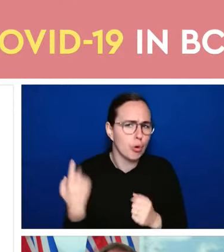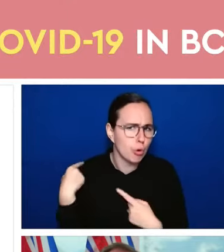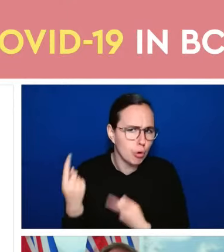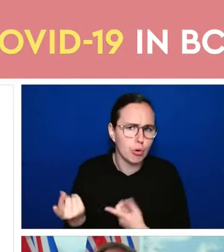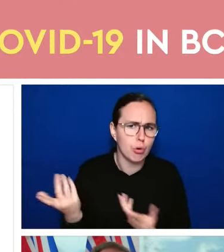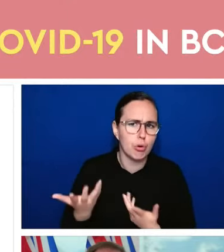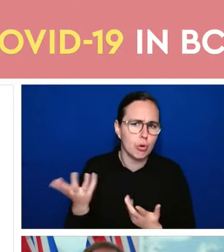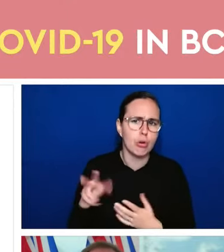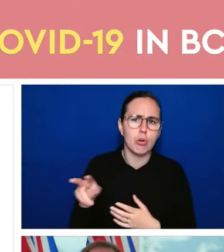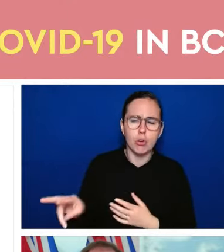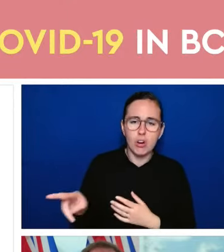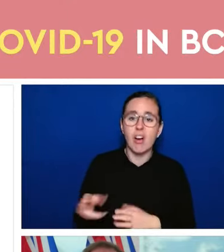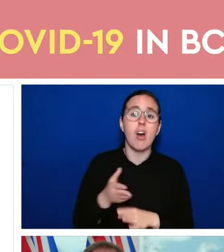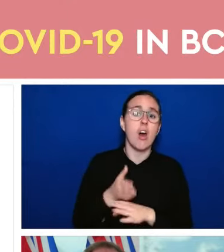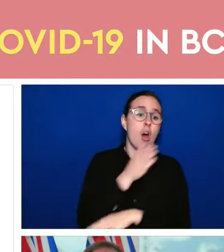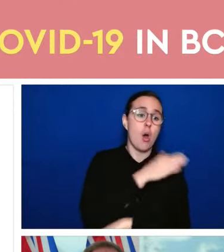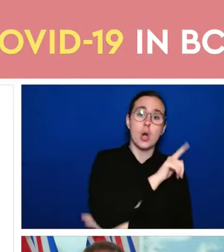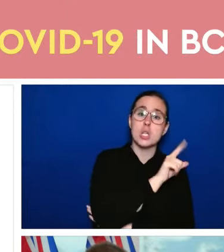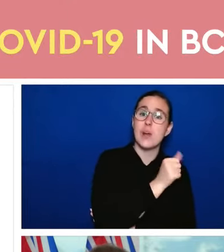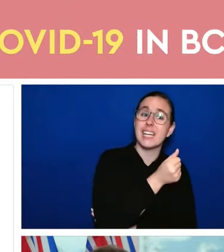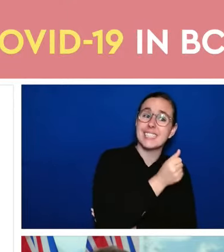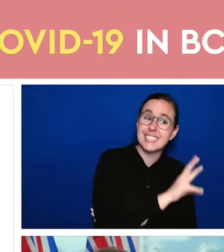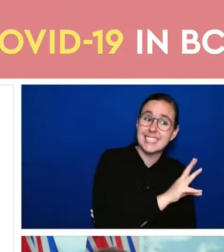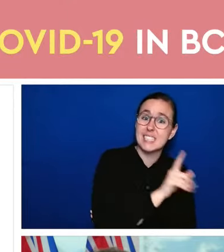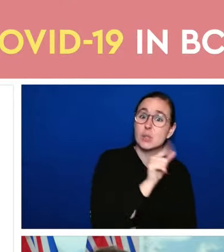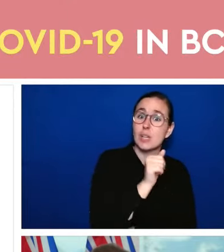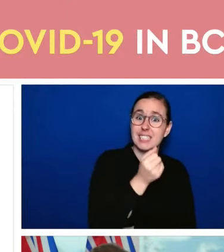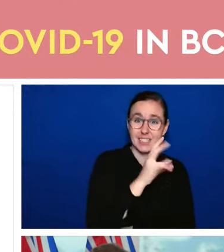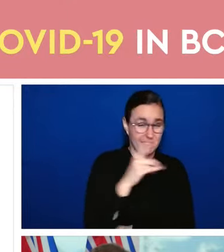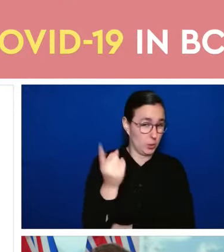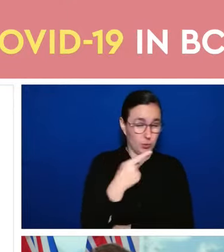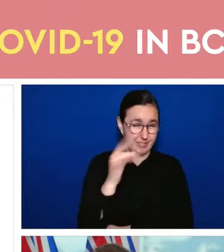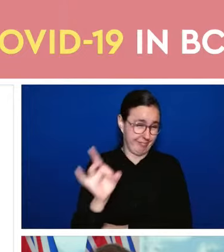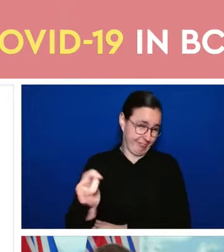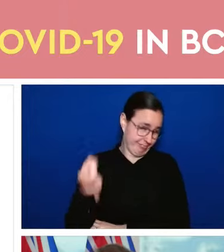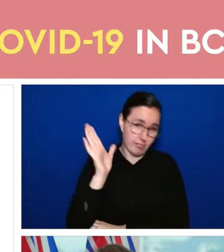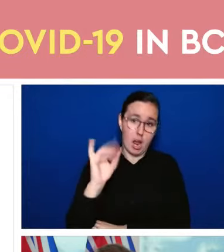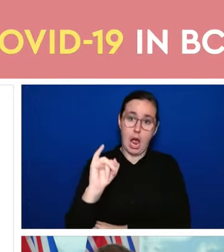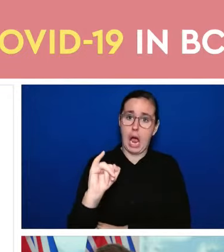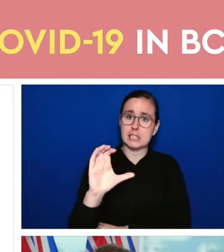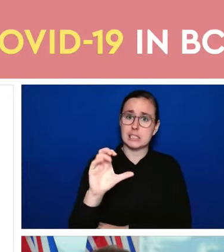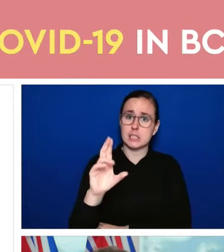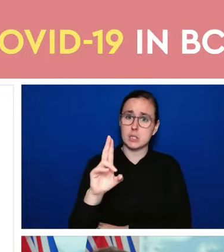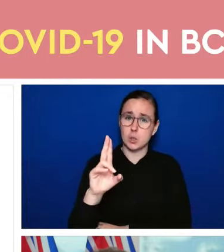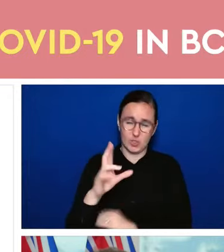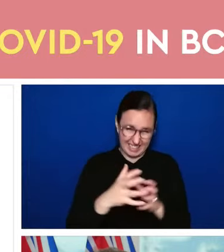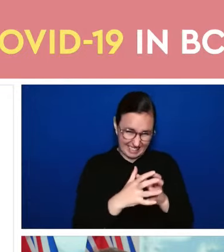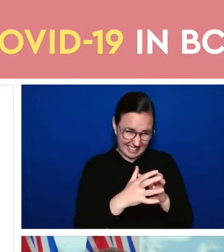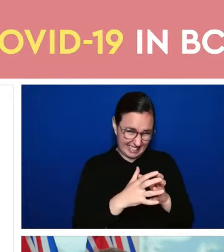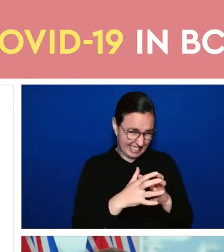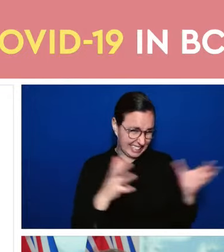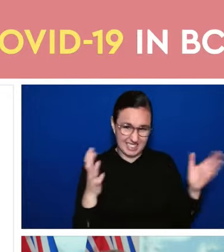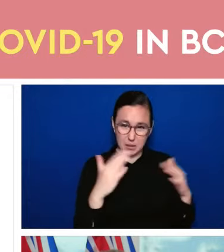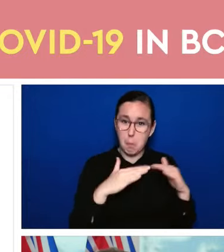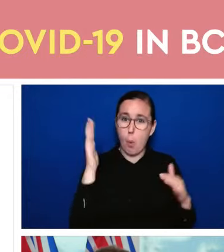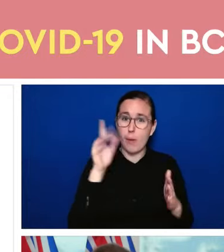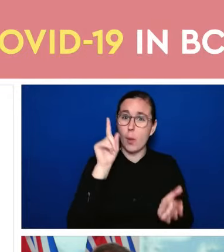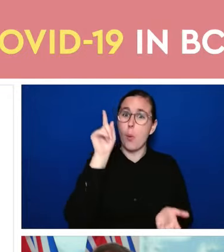high which reached a peak. Of more than a thousand people in hospital dealing with influencer